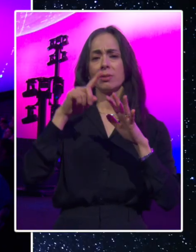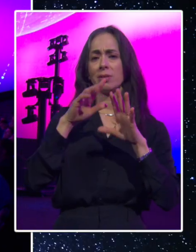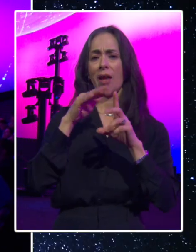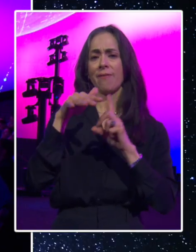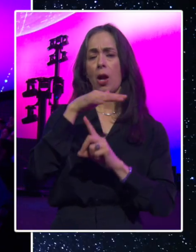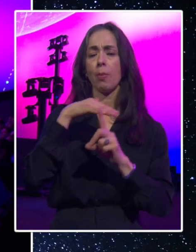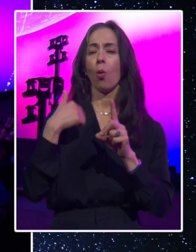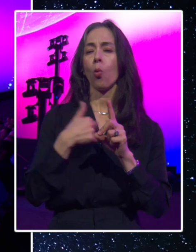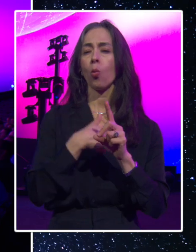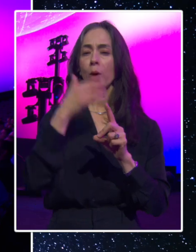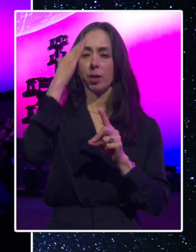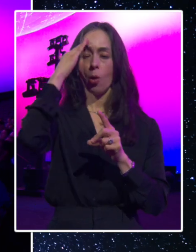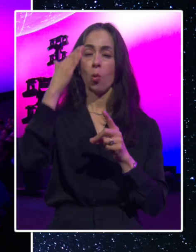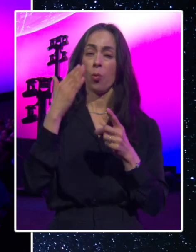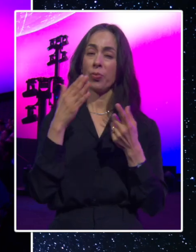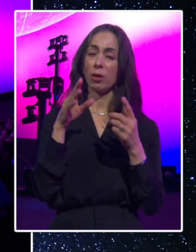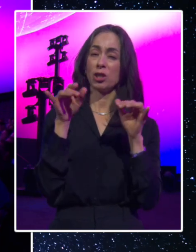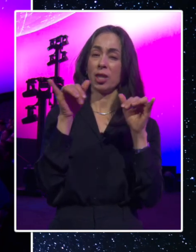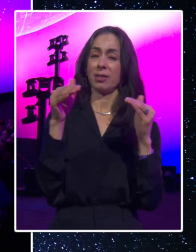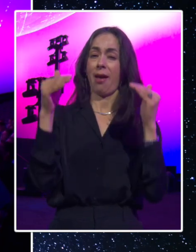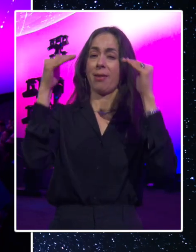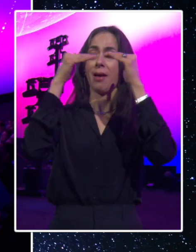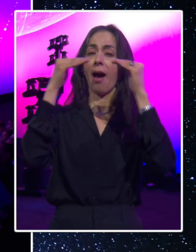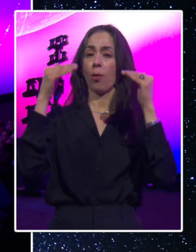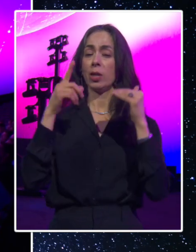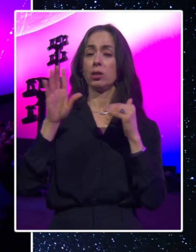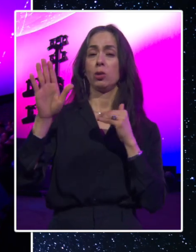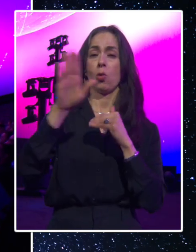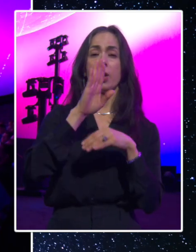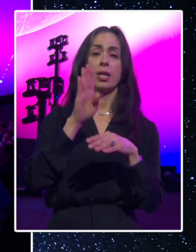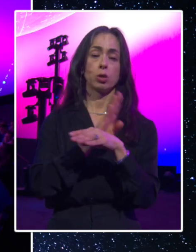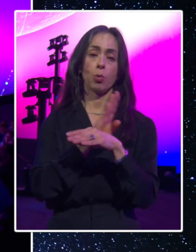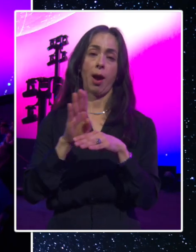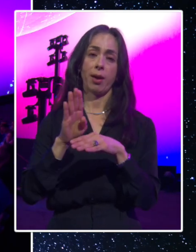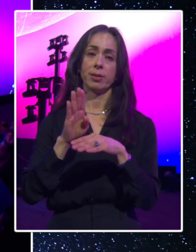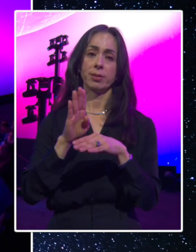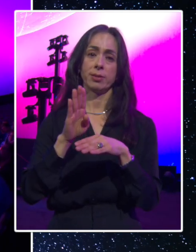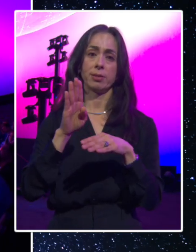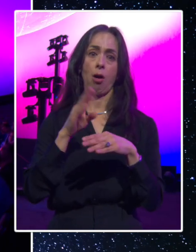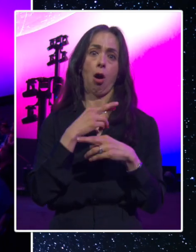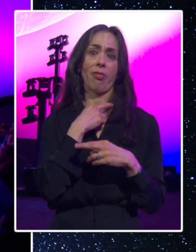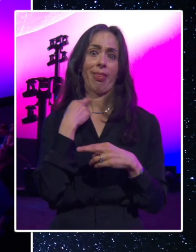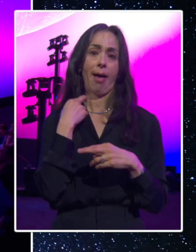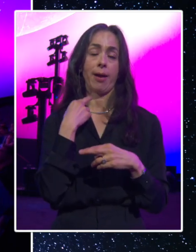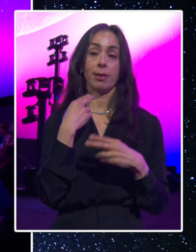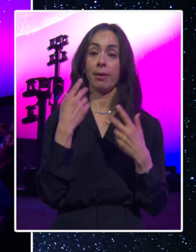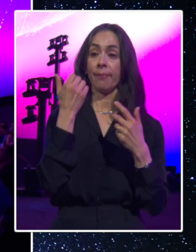but we know they are just as high when it is your enterprise on the line.